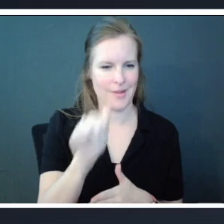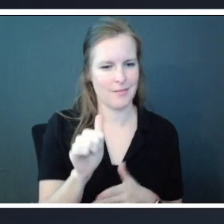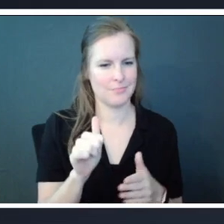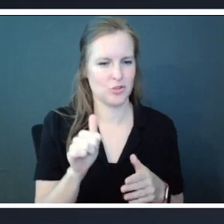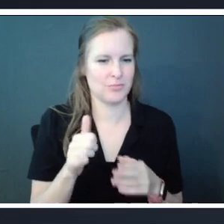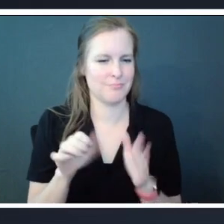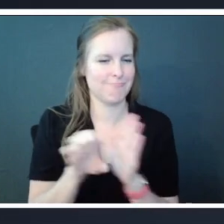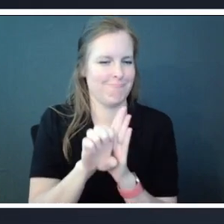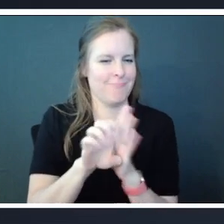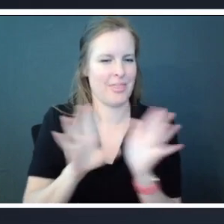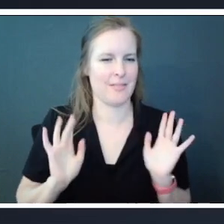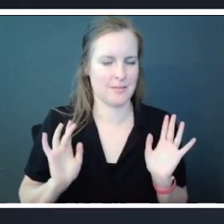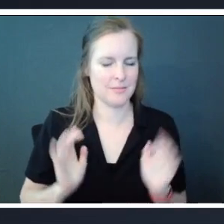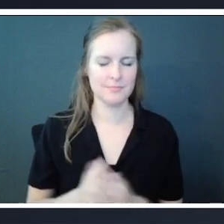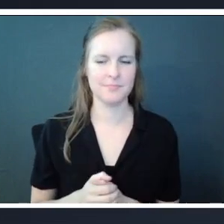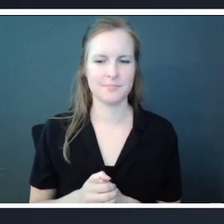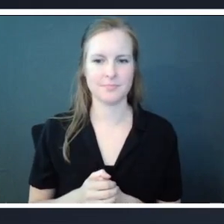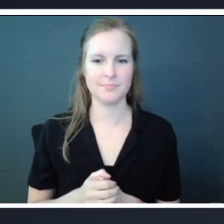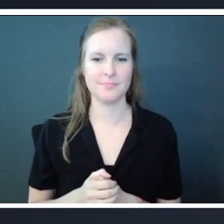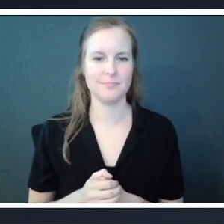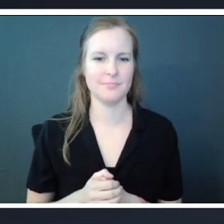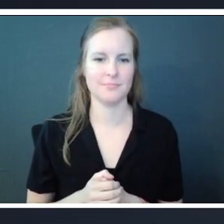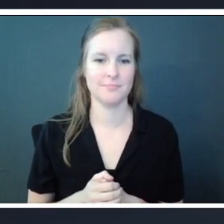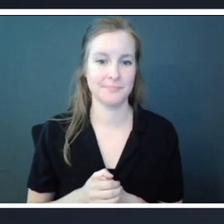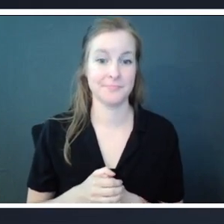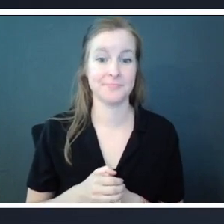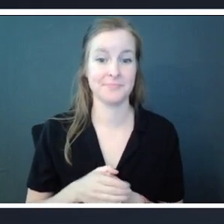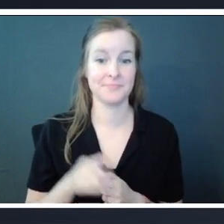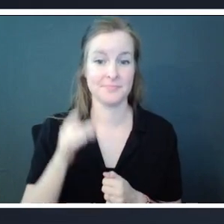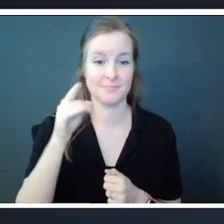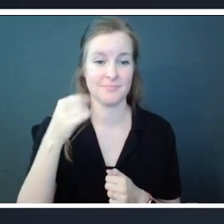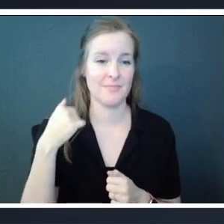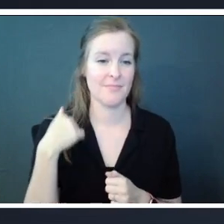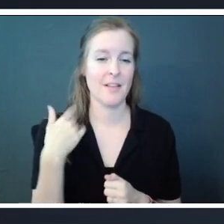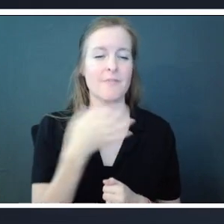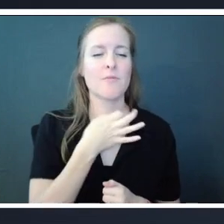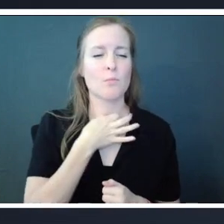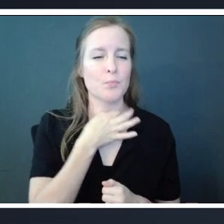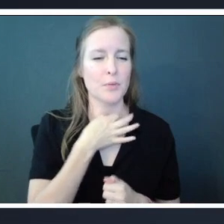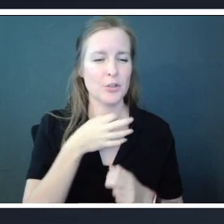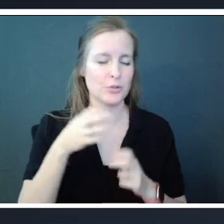You can see the whole list of I Wonder videos we have there and you can always take those videos,